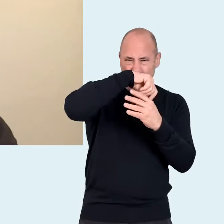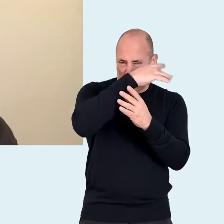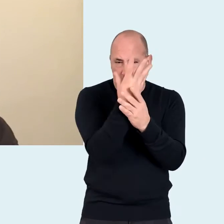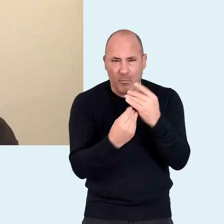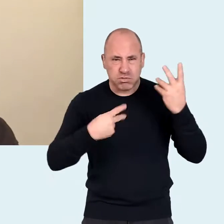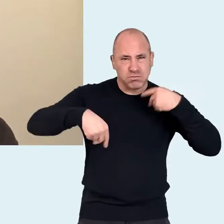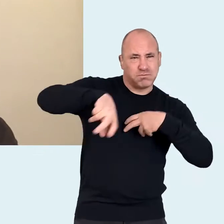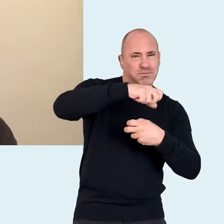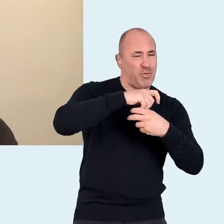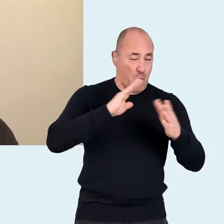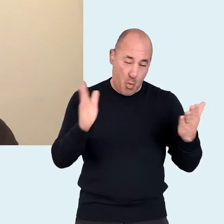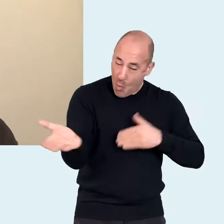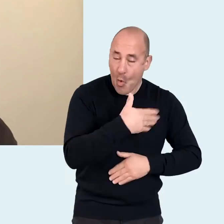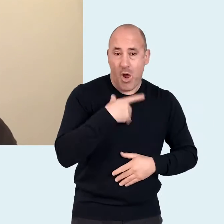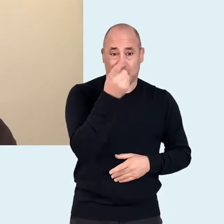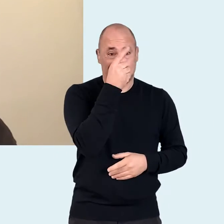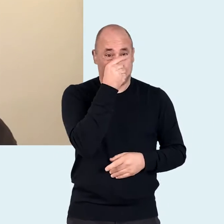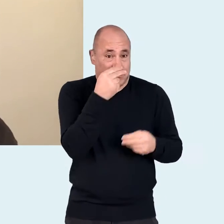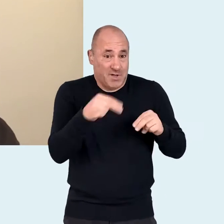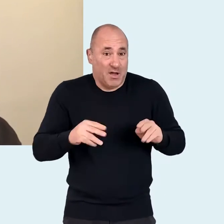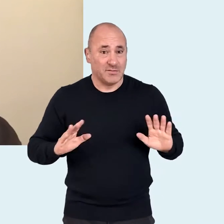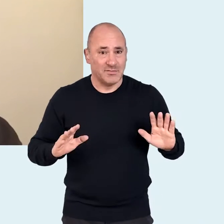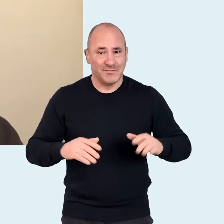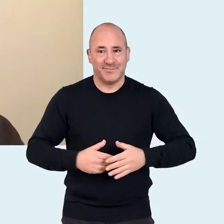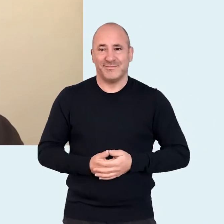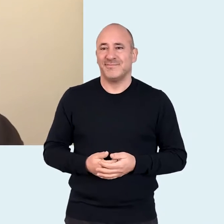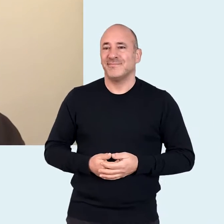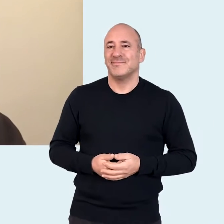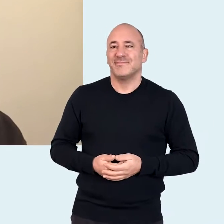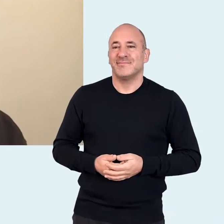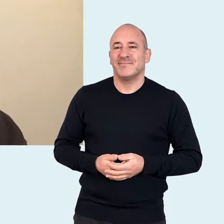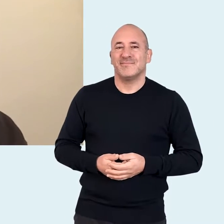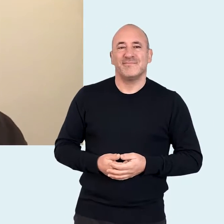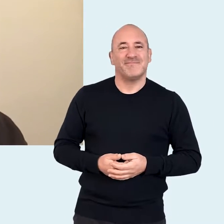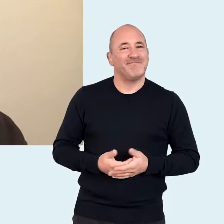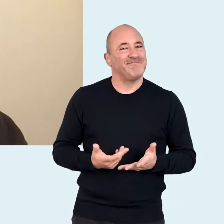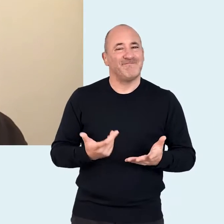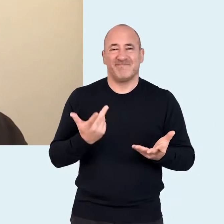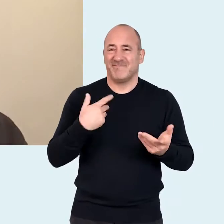or it can be a fully embodied dance, but all of us can dance.